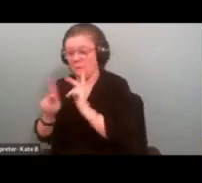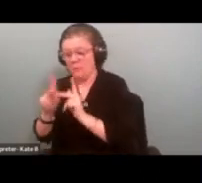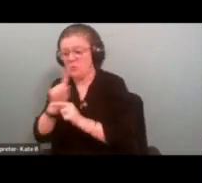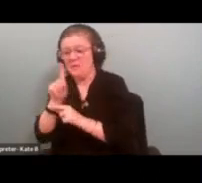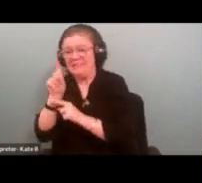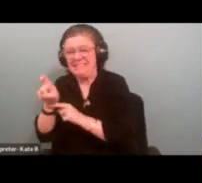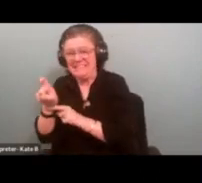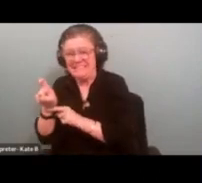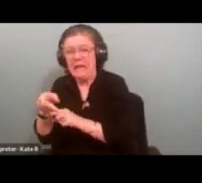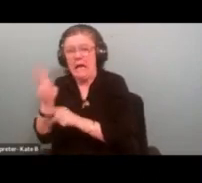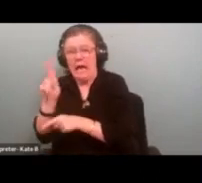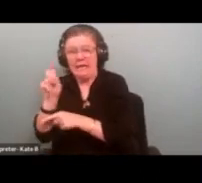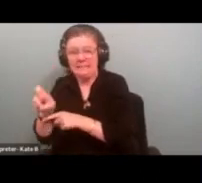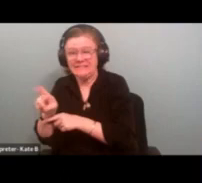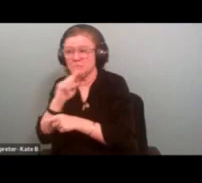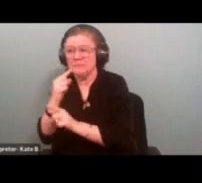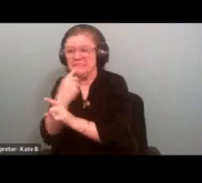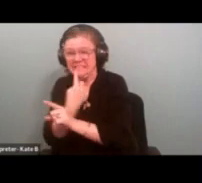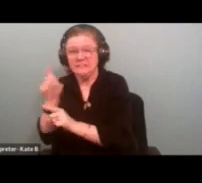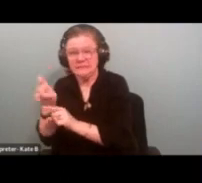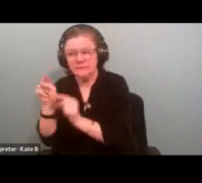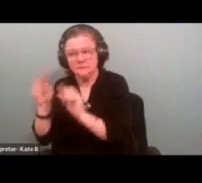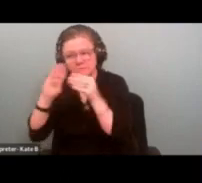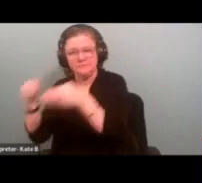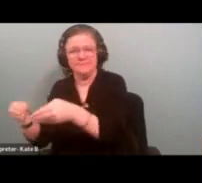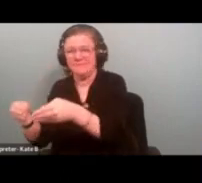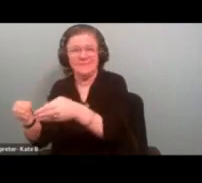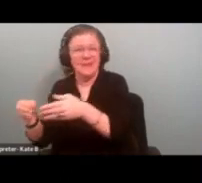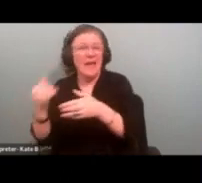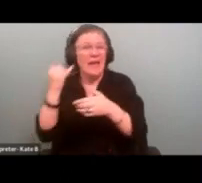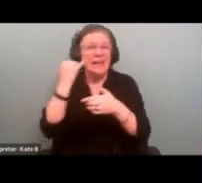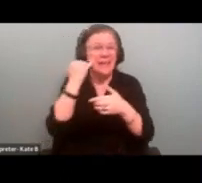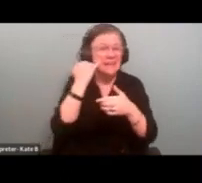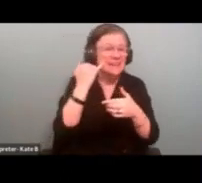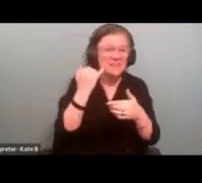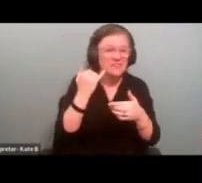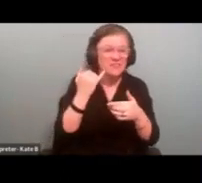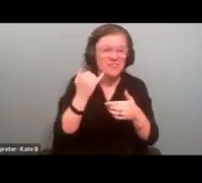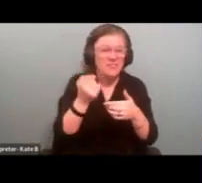Otherwise, it's just not going to be real effective and famous, you're going to push back a little bit because it's a lot